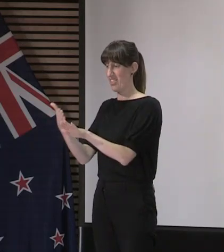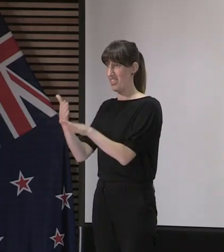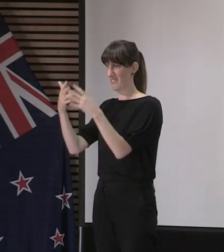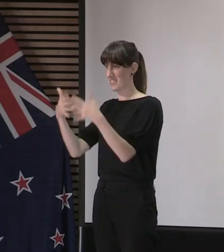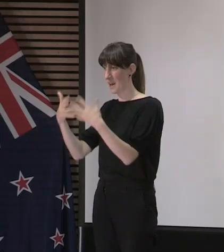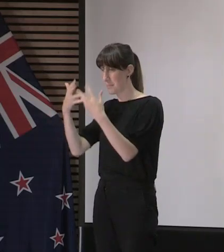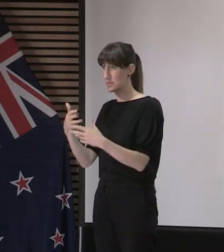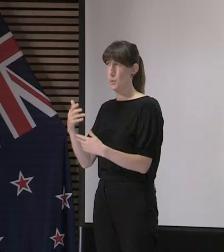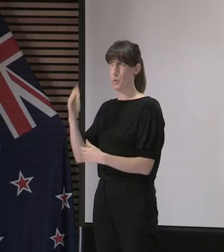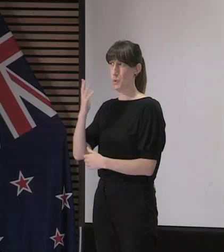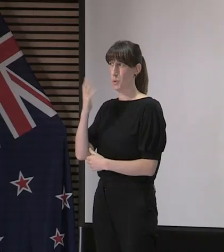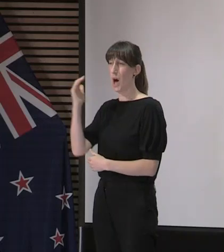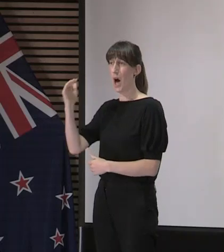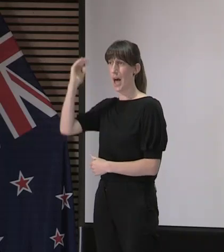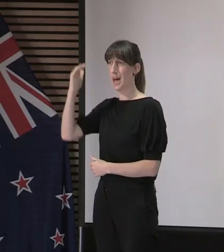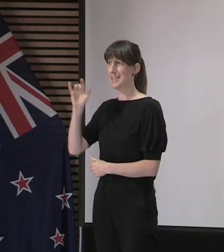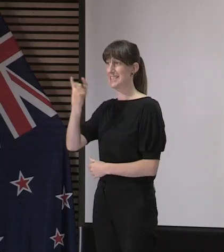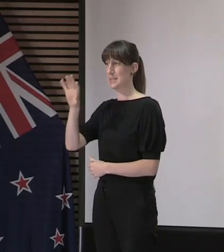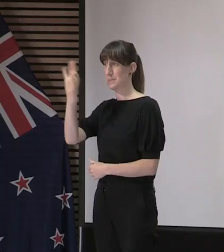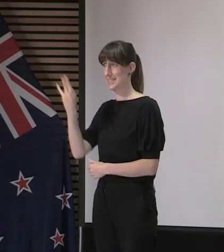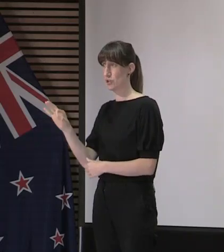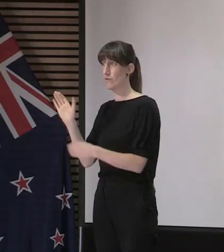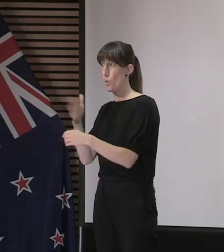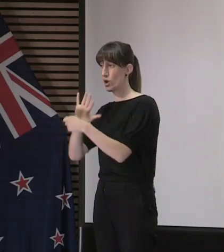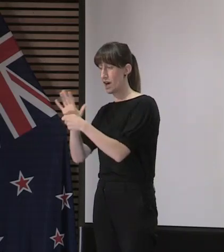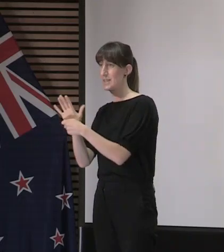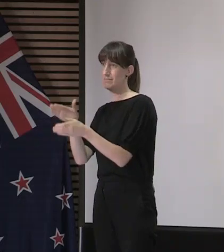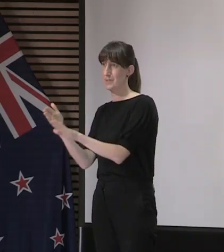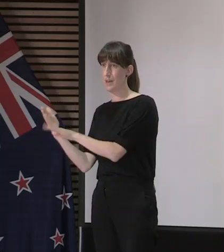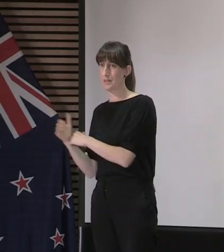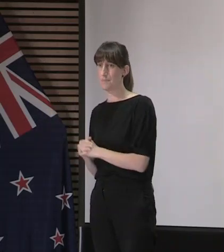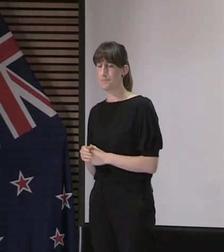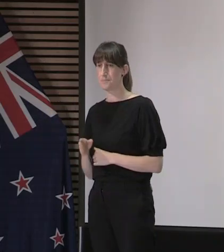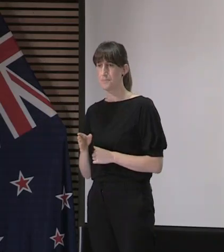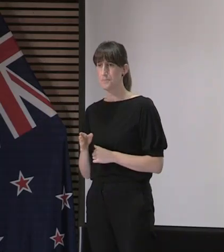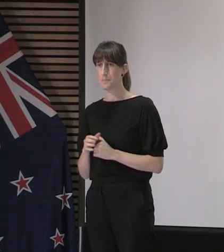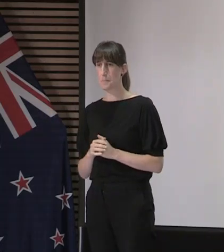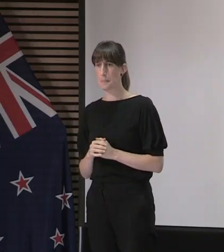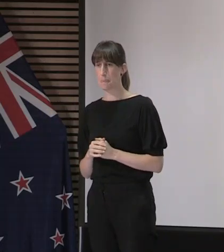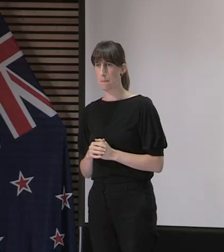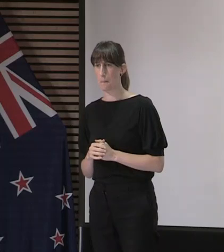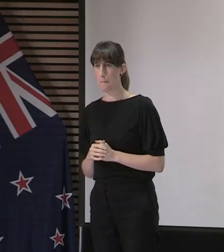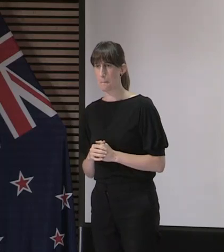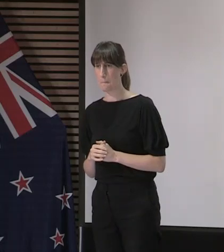what you'll see in, say, the US, the death rate is much higher, even approaching about